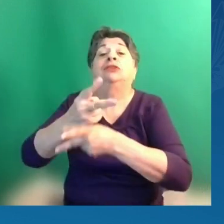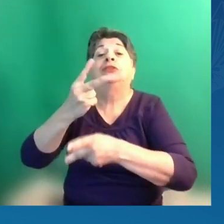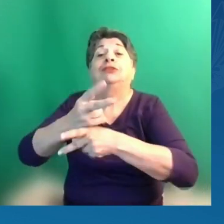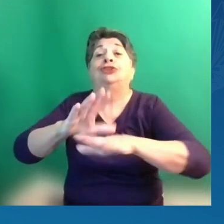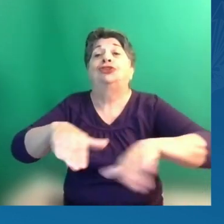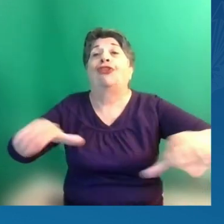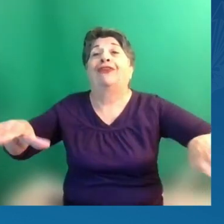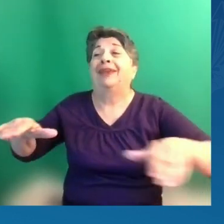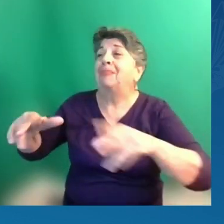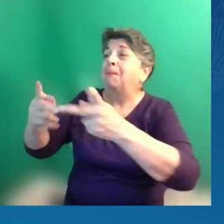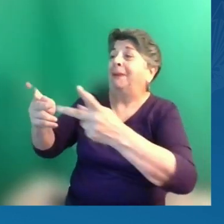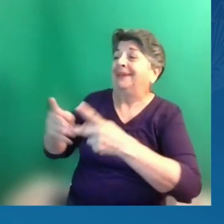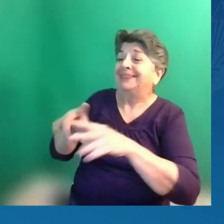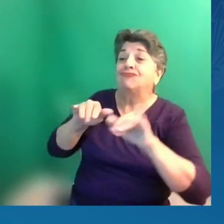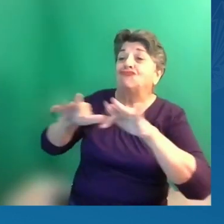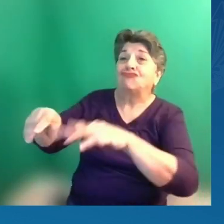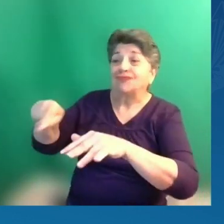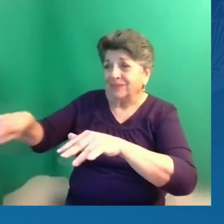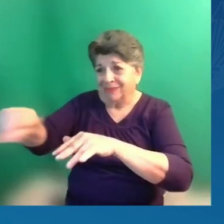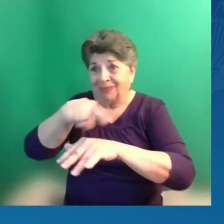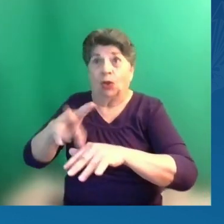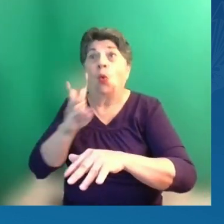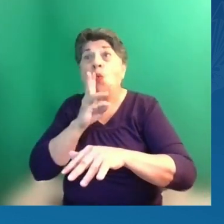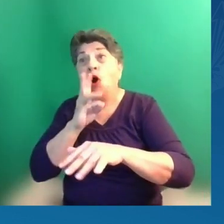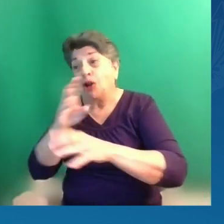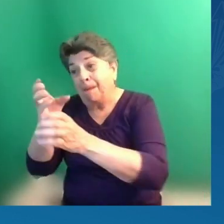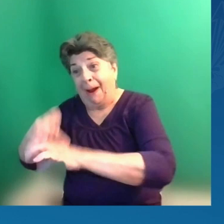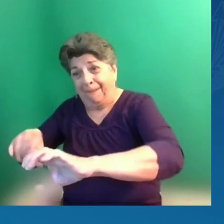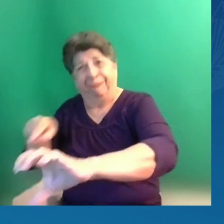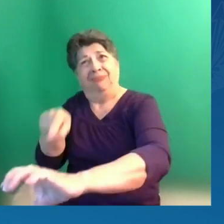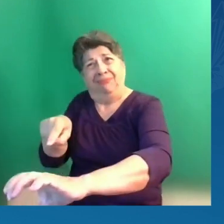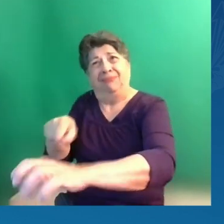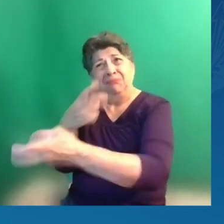in this country, more than half of children under the age of six